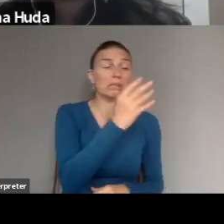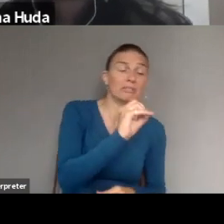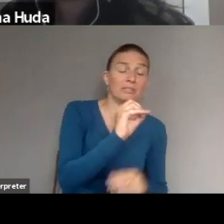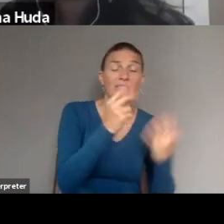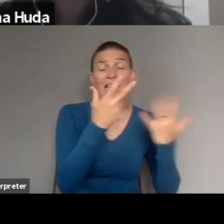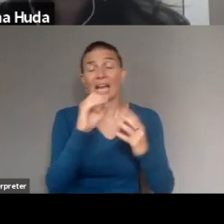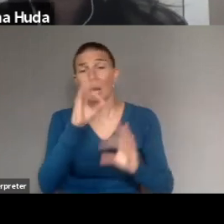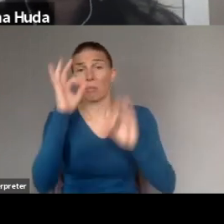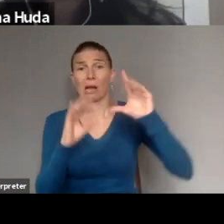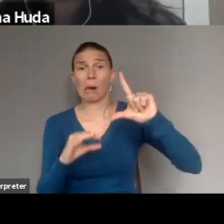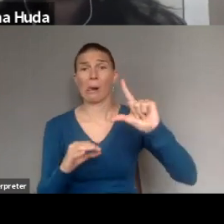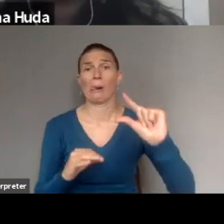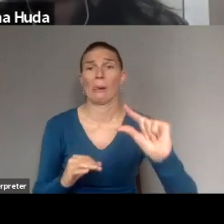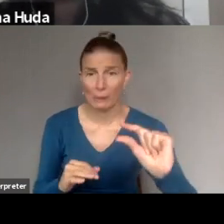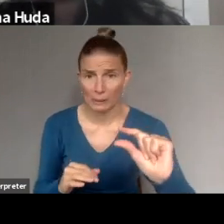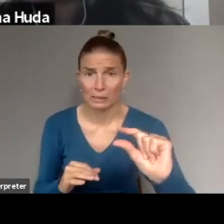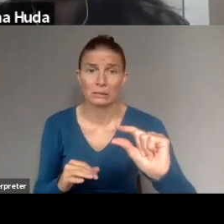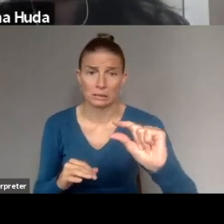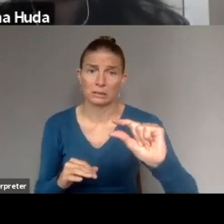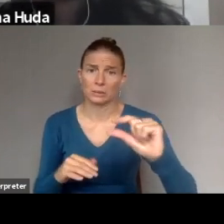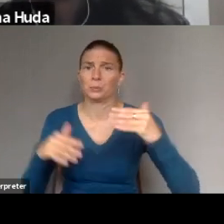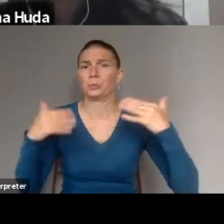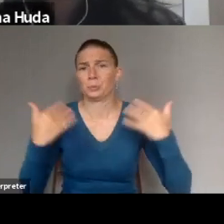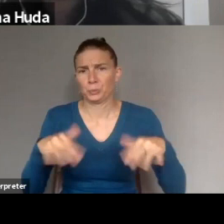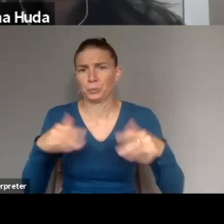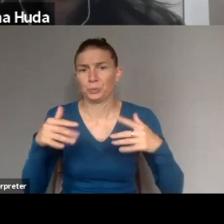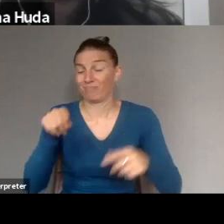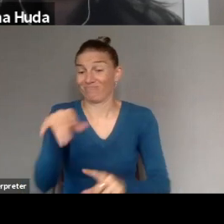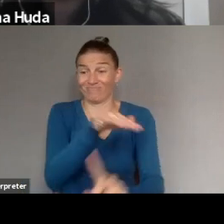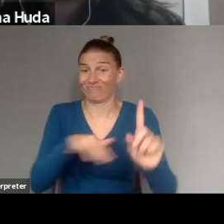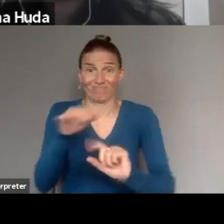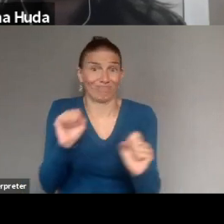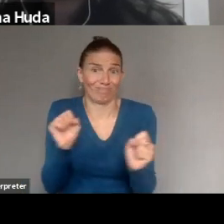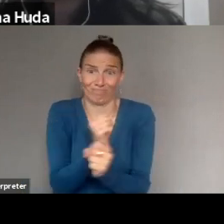they’re being pushed into a situation where they can no longer meet their basic daily needs.